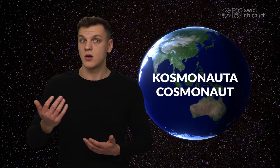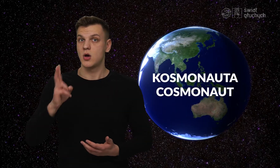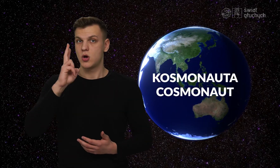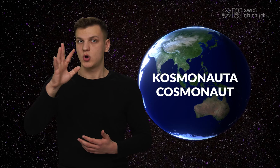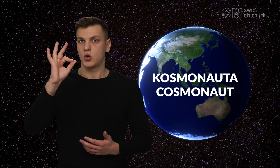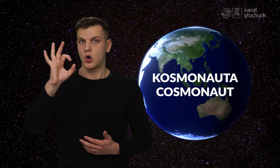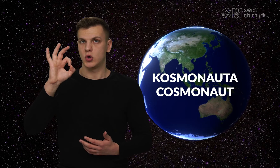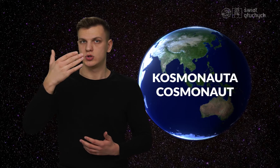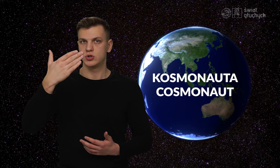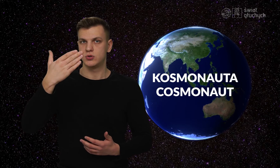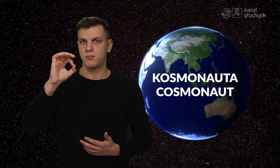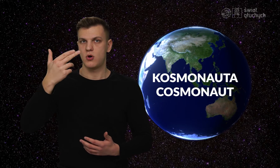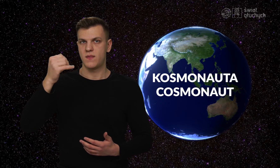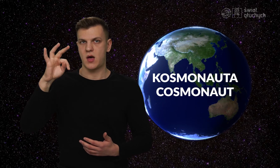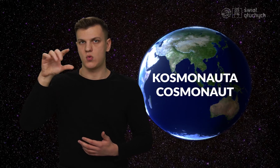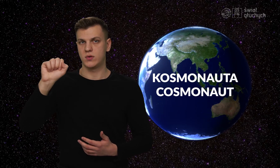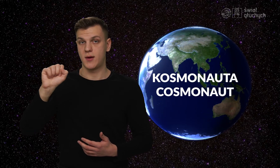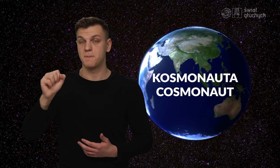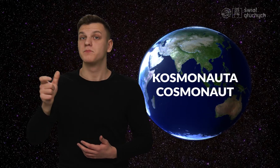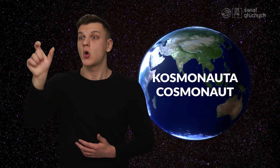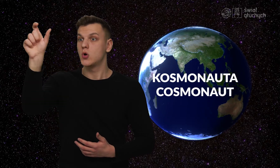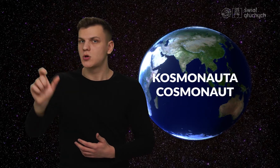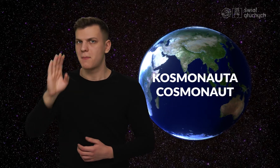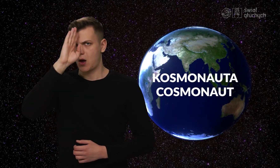The word "cosmonaut" refers to people who have